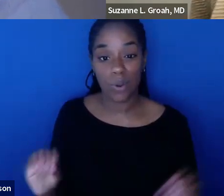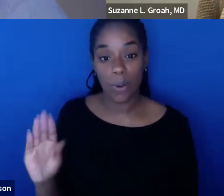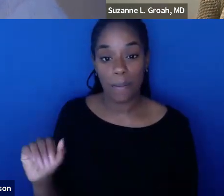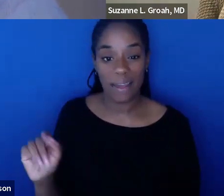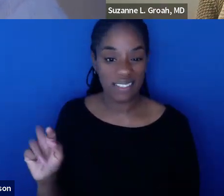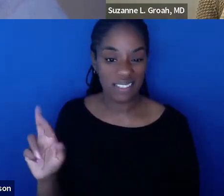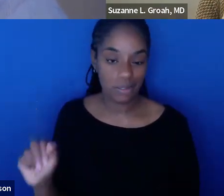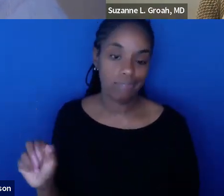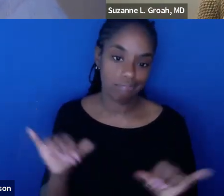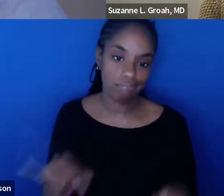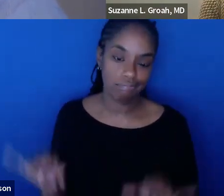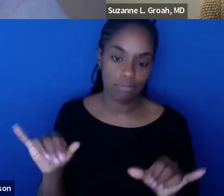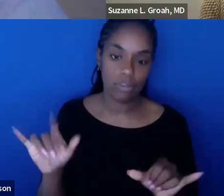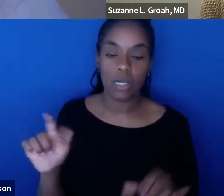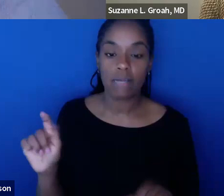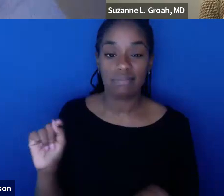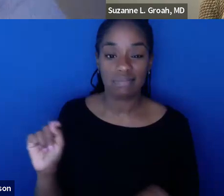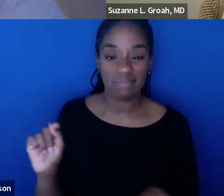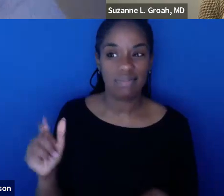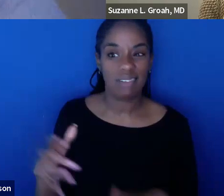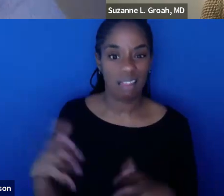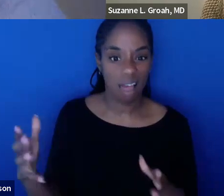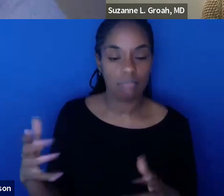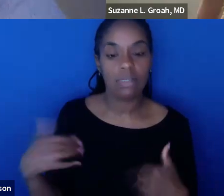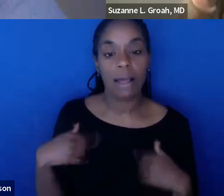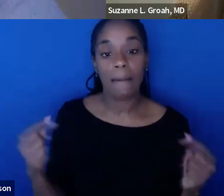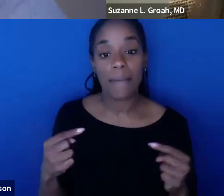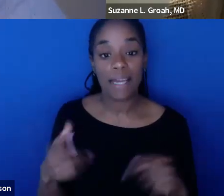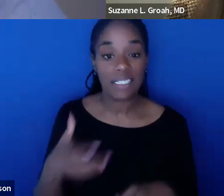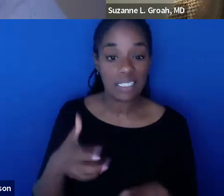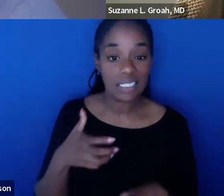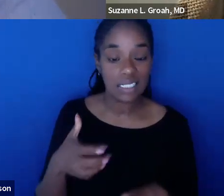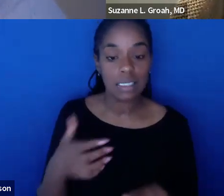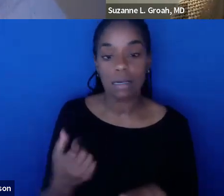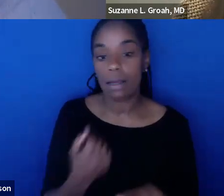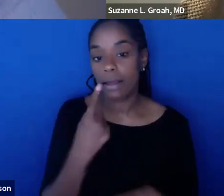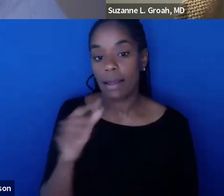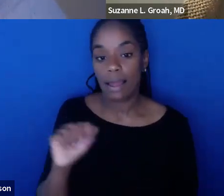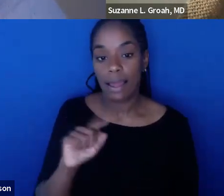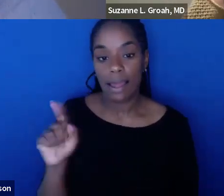She has to urinate frequently. She has pain and itching. She's taken AZO, which did help, but the box says not to